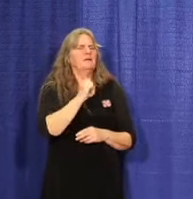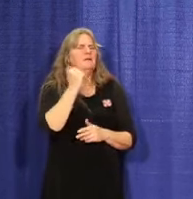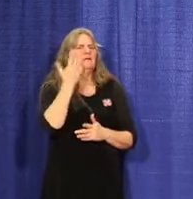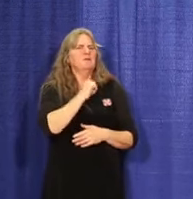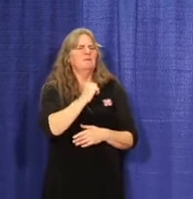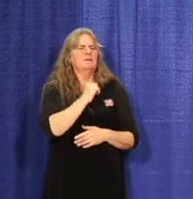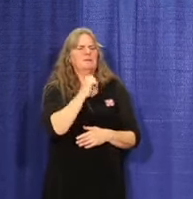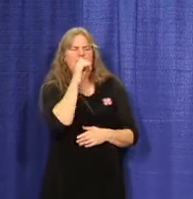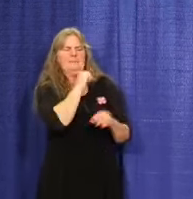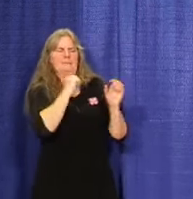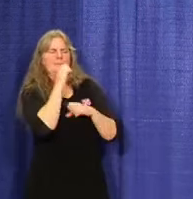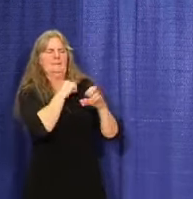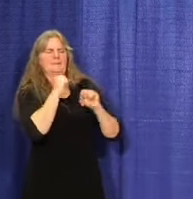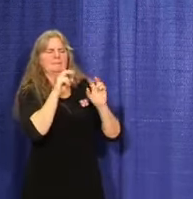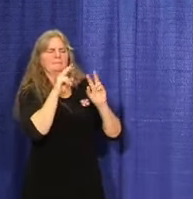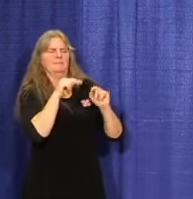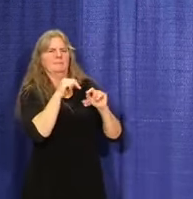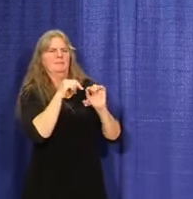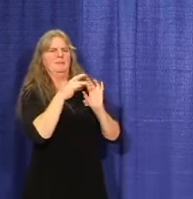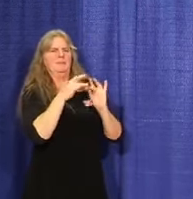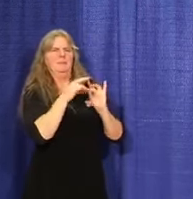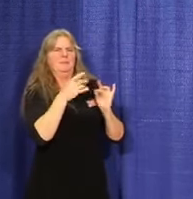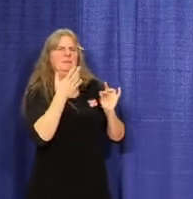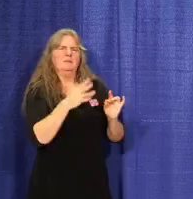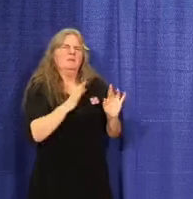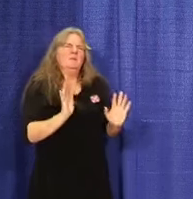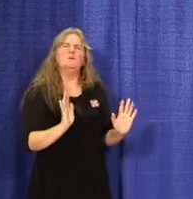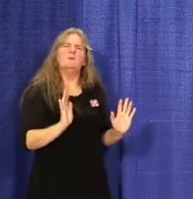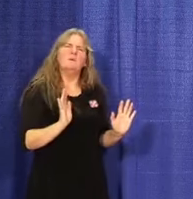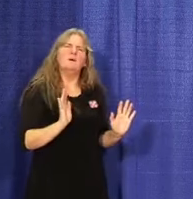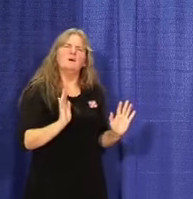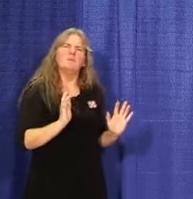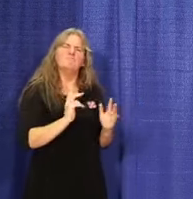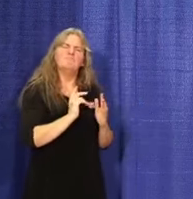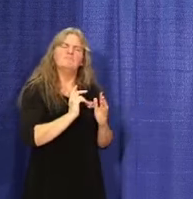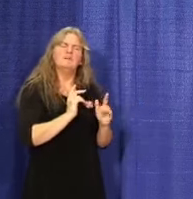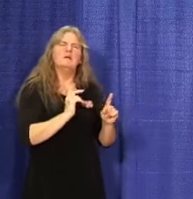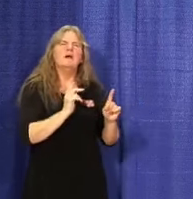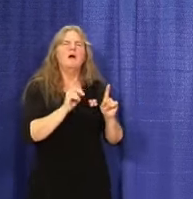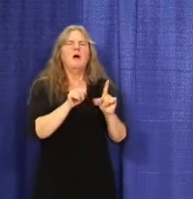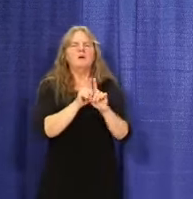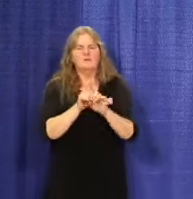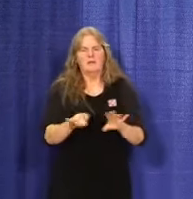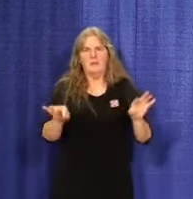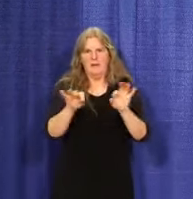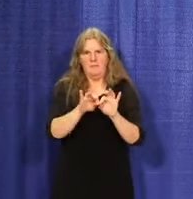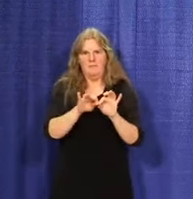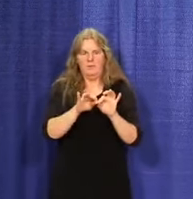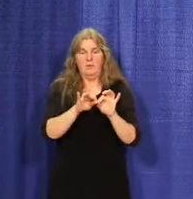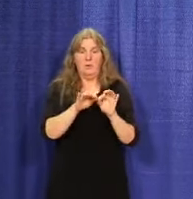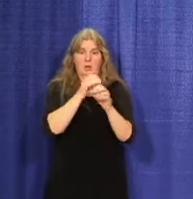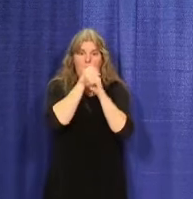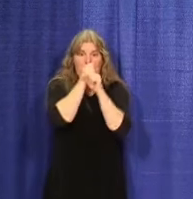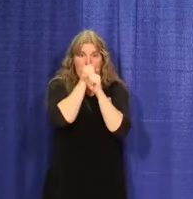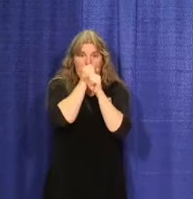contact. Here is a critical part. By preserving confidentiality, this is how we continue to be